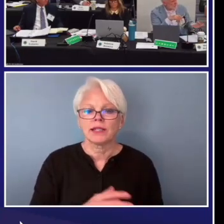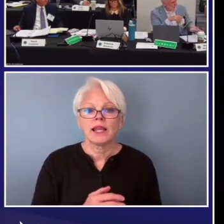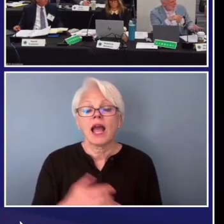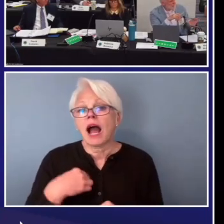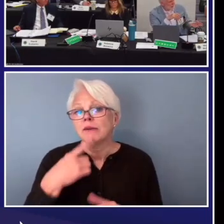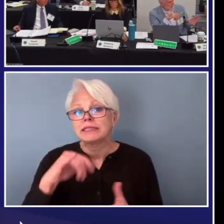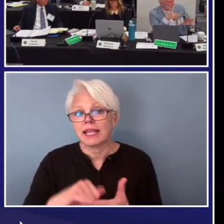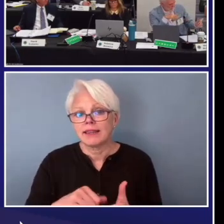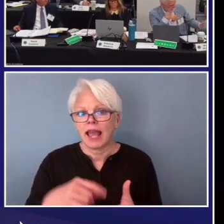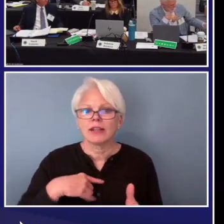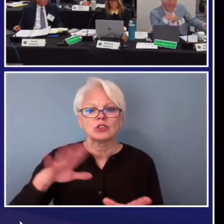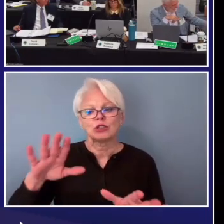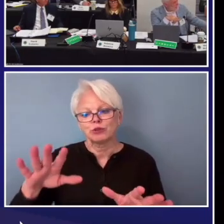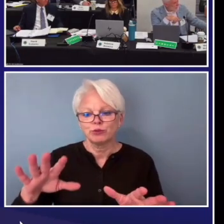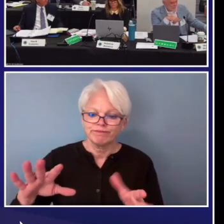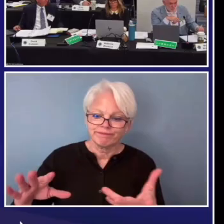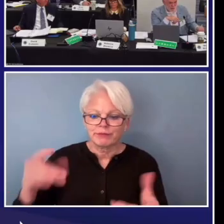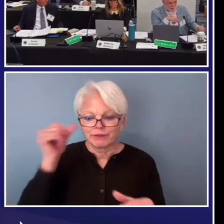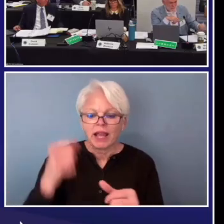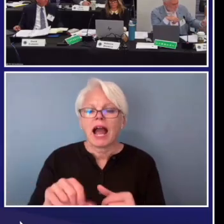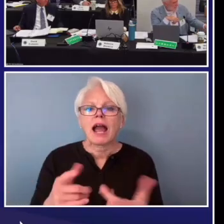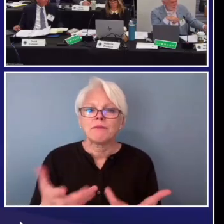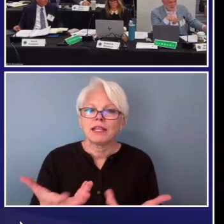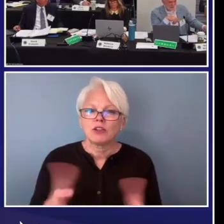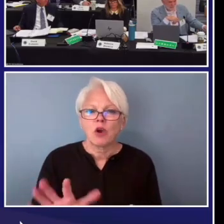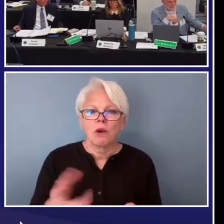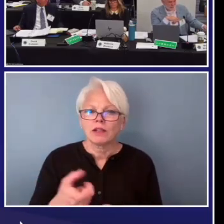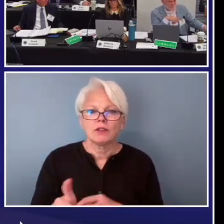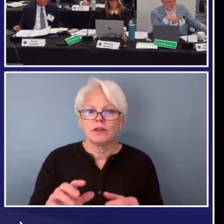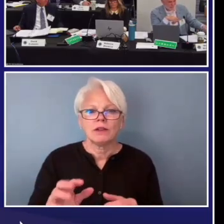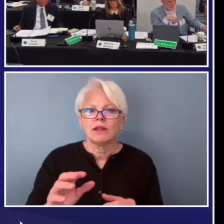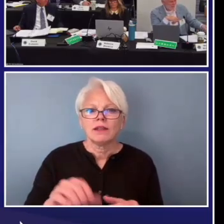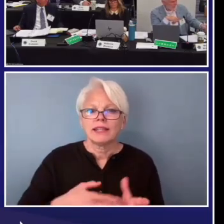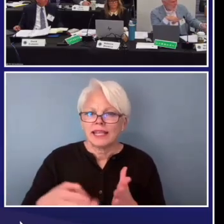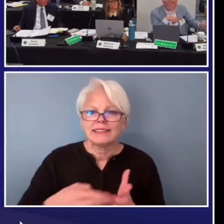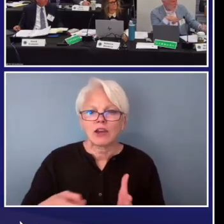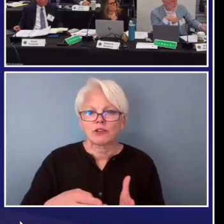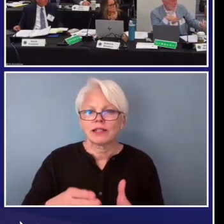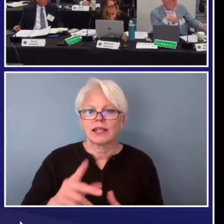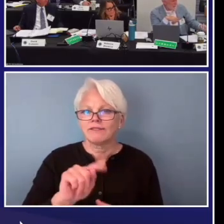of, that to me is undermining the integrity of the title 4 program and what the